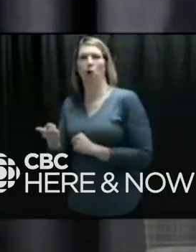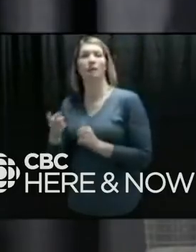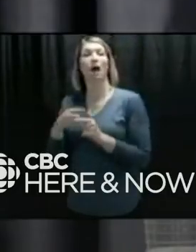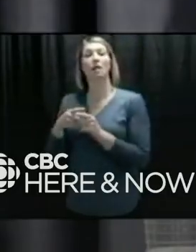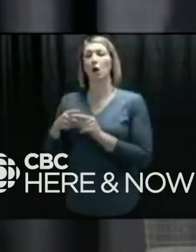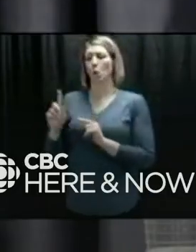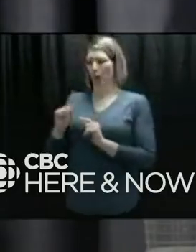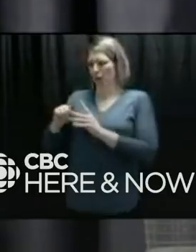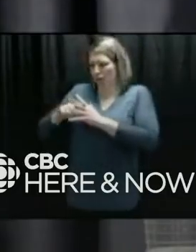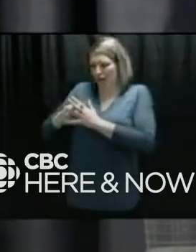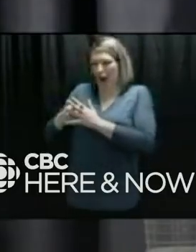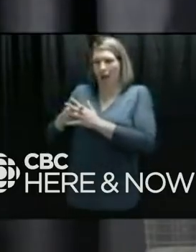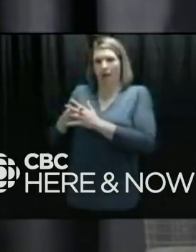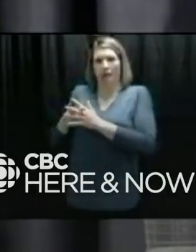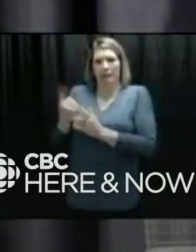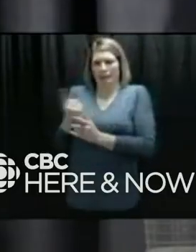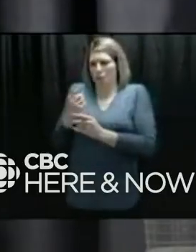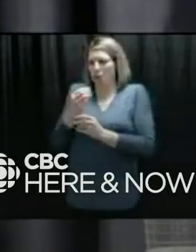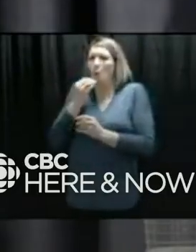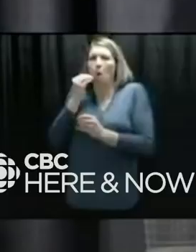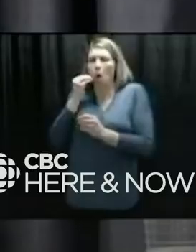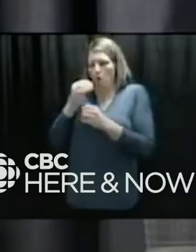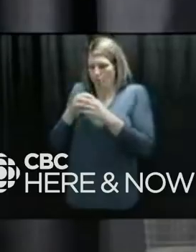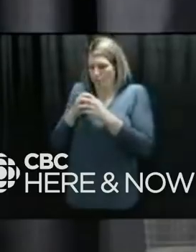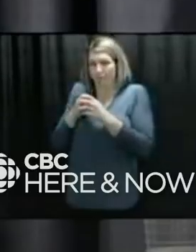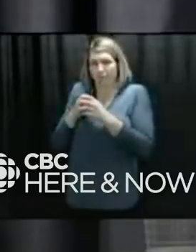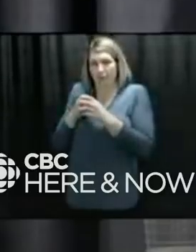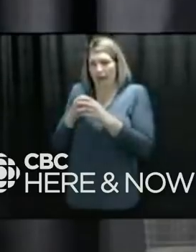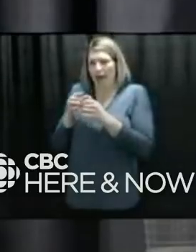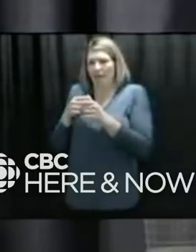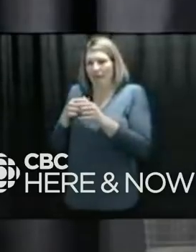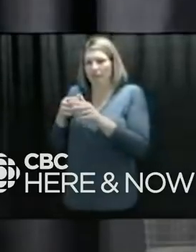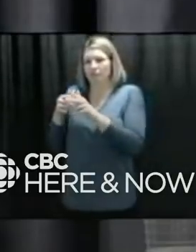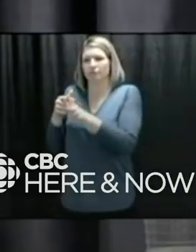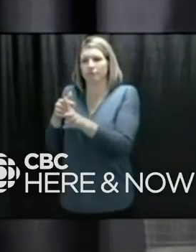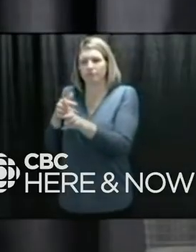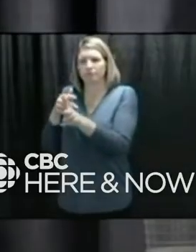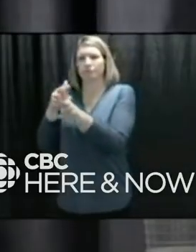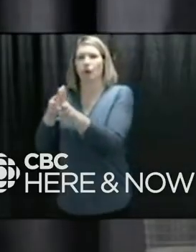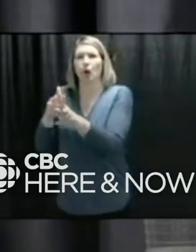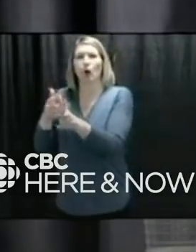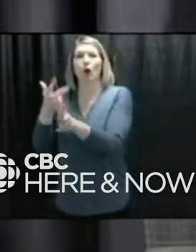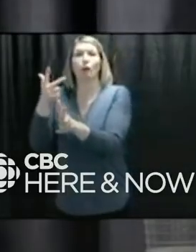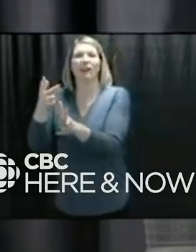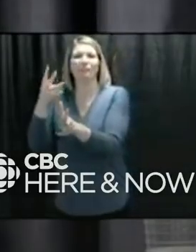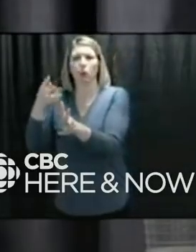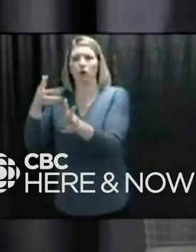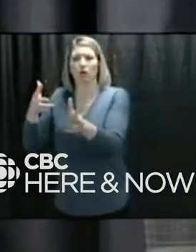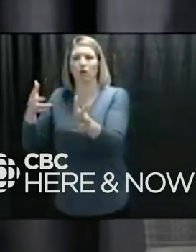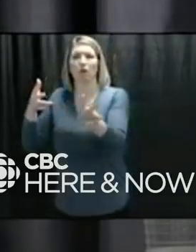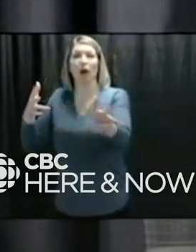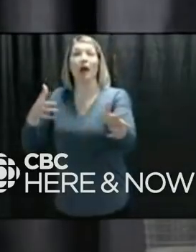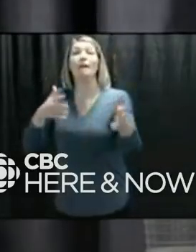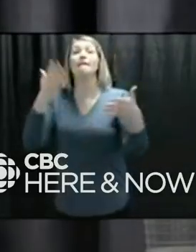THESE MOTOR KIDS ORIGINATE SOMETHING AND THEN SOMEWHERE AND THOSE BEGINNING AND END POINTS